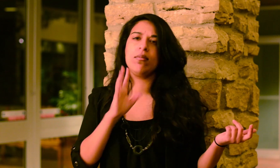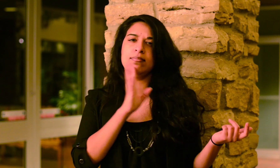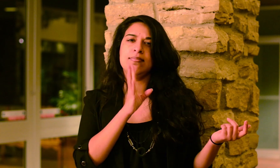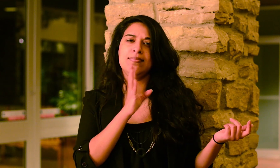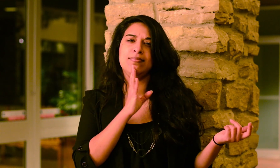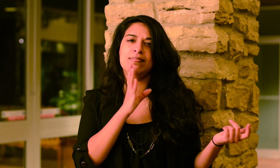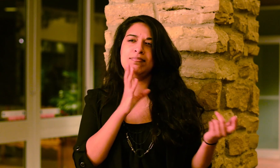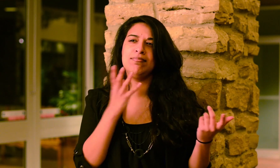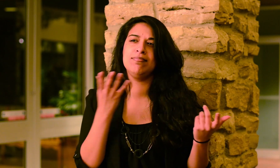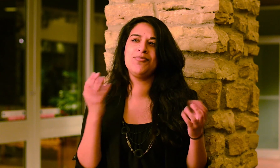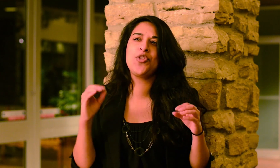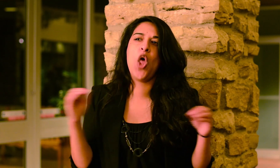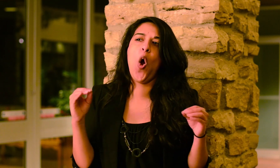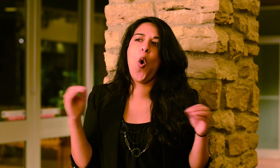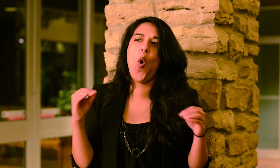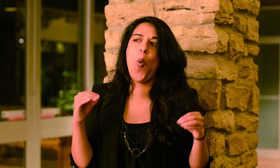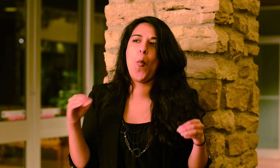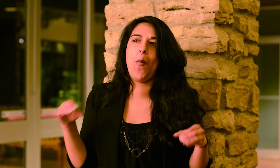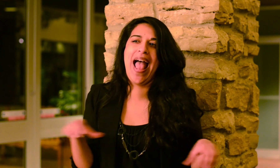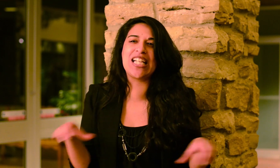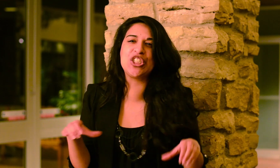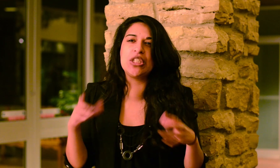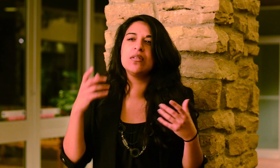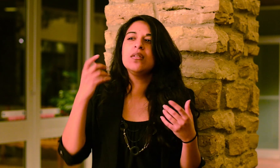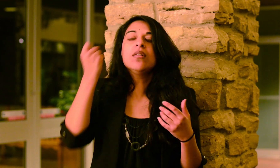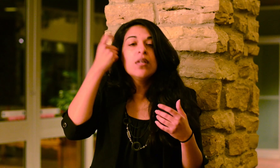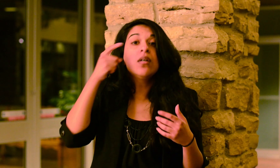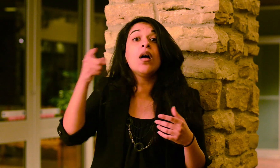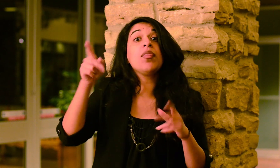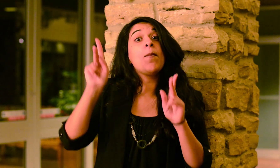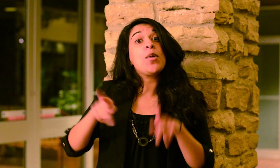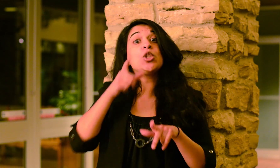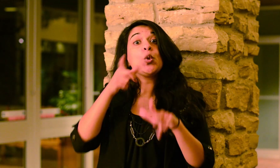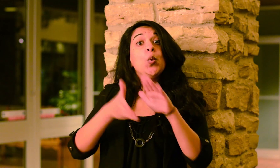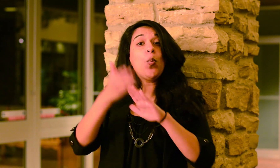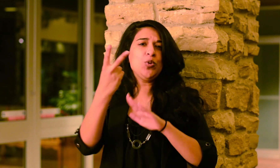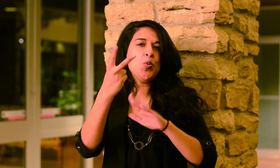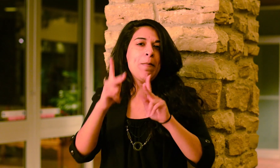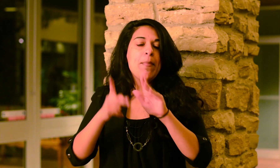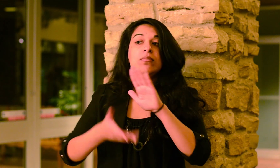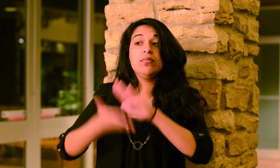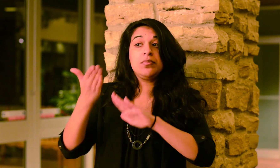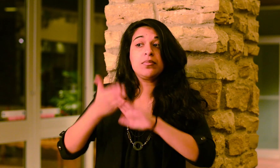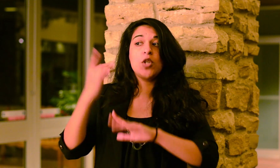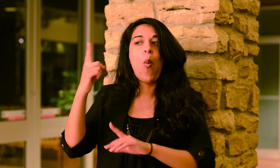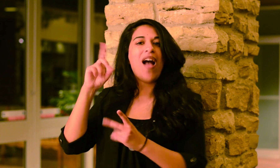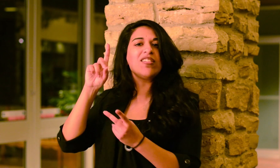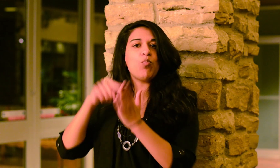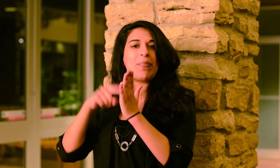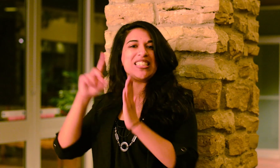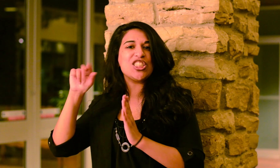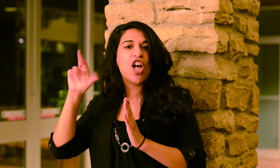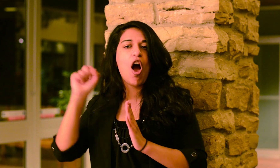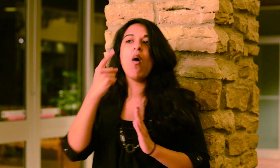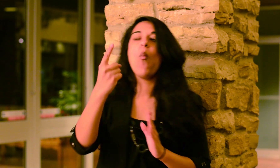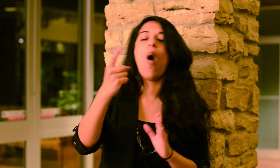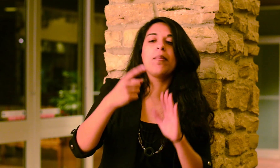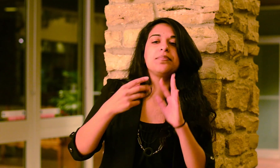it was all talk, no action. The two people who facilitated this meeting, one of them was a DARS representative